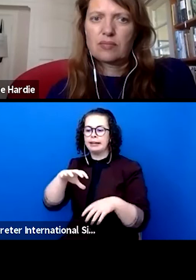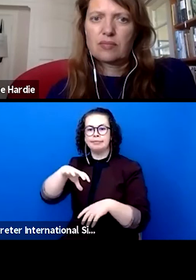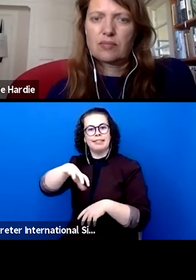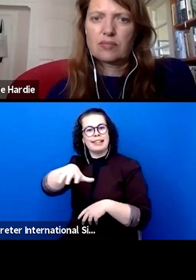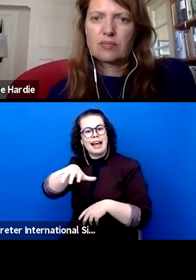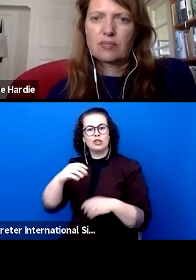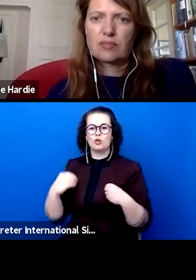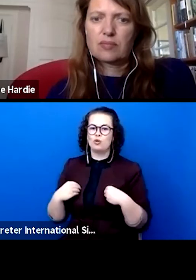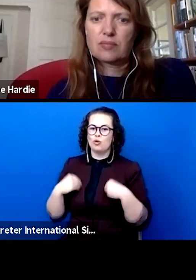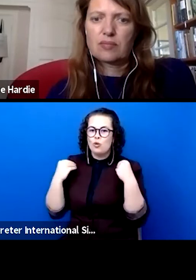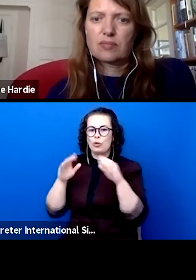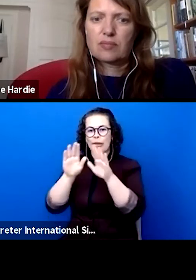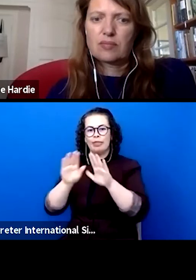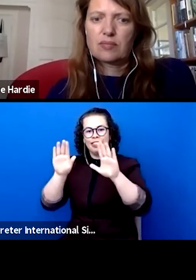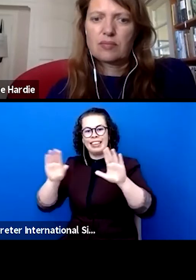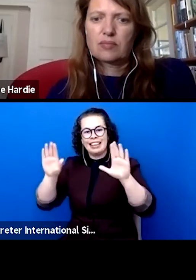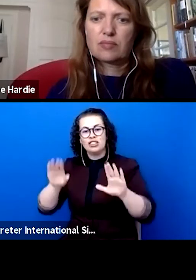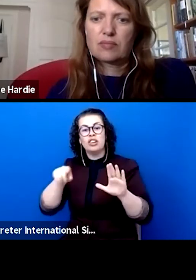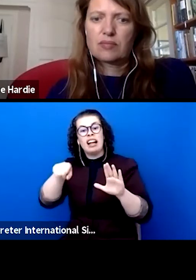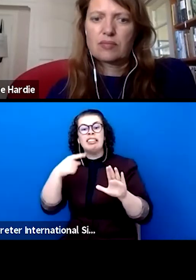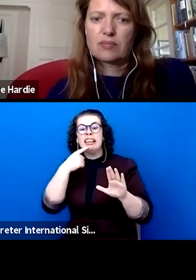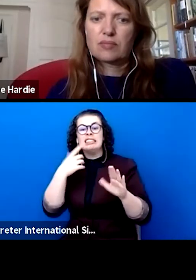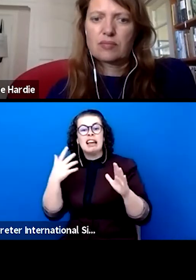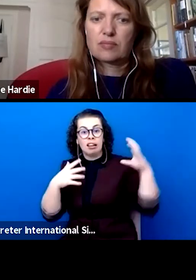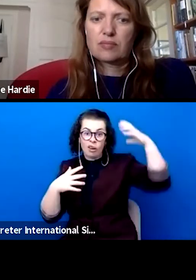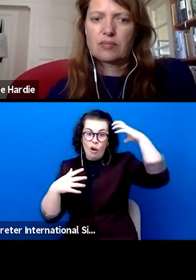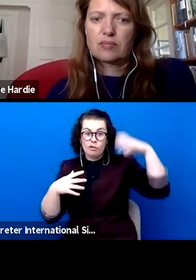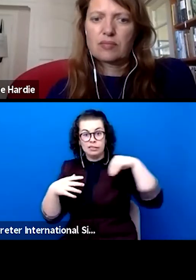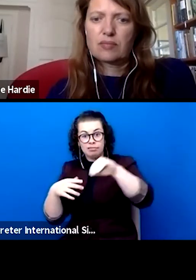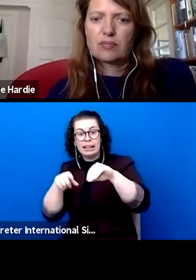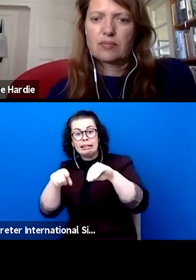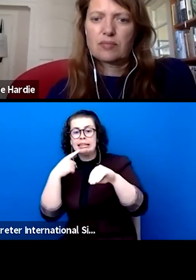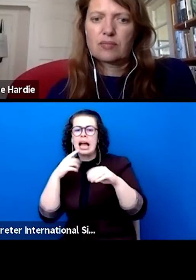things because they say it's just things that just young people cares about you know and so then they